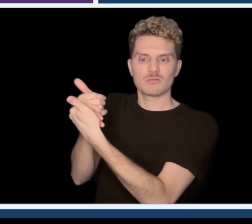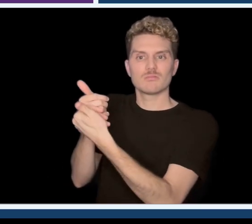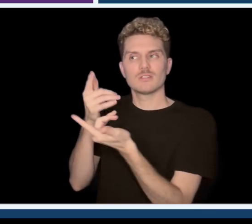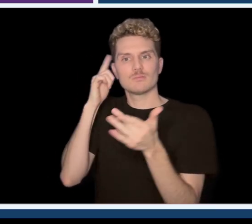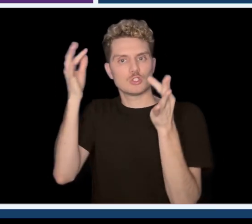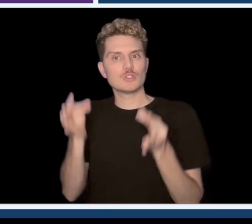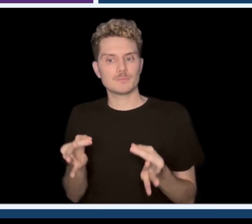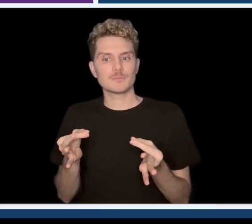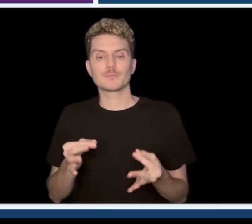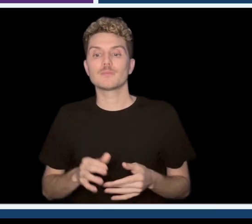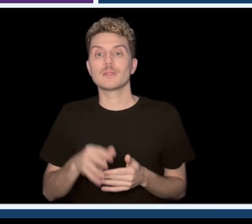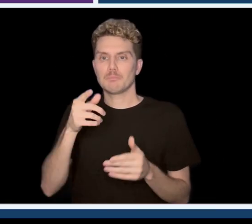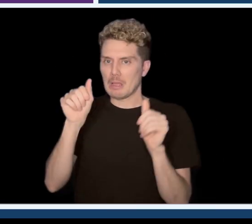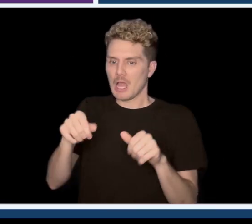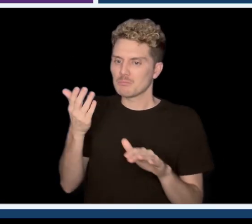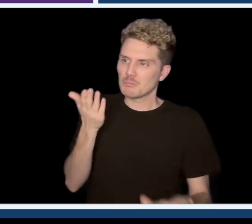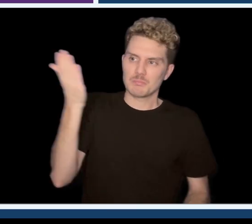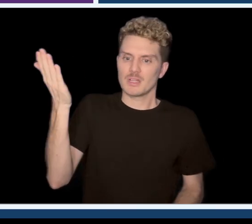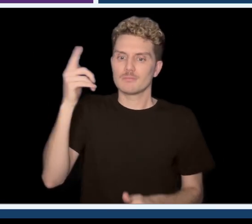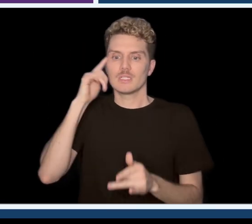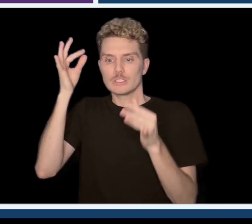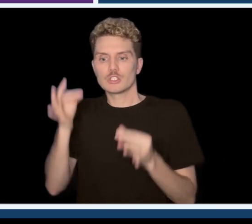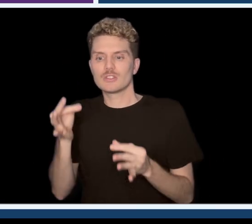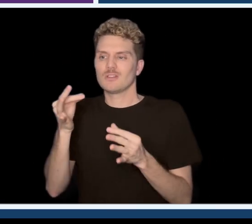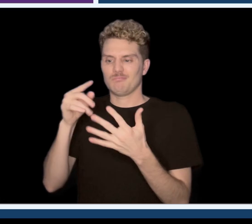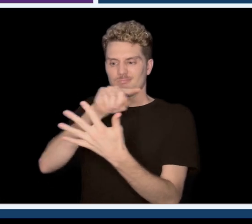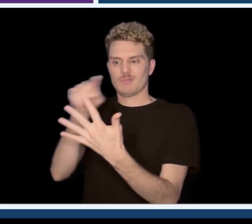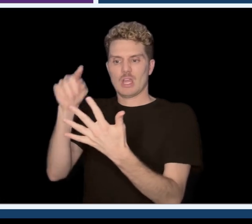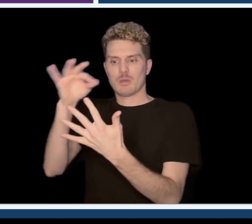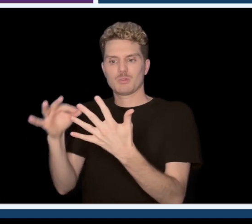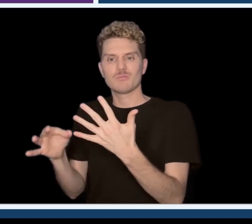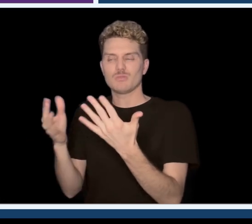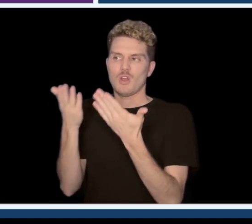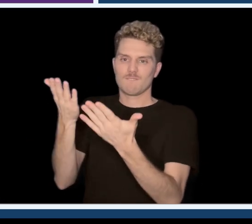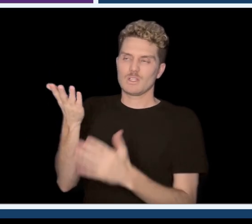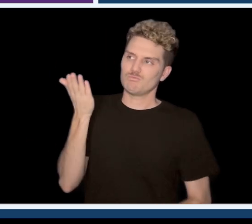the decision. You may appeal the decision through any or all of the options offered.